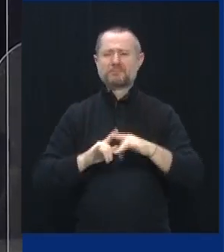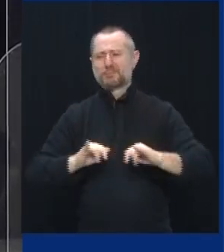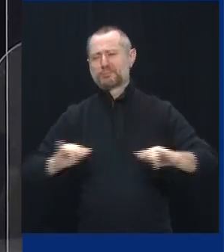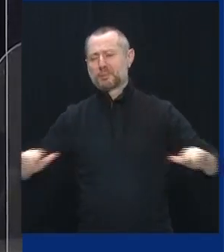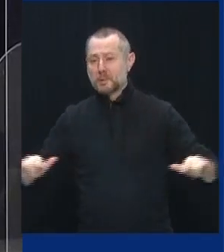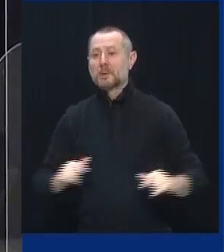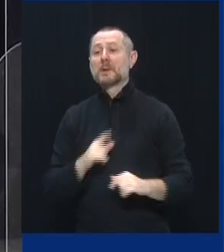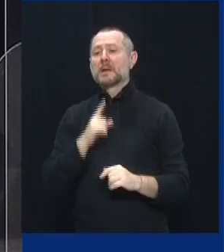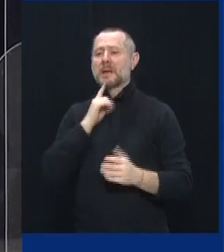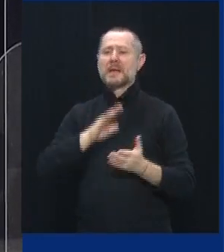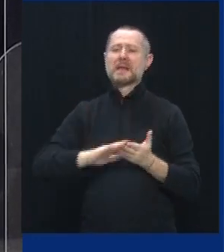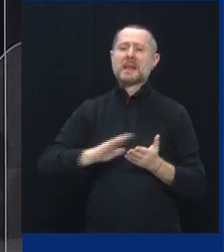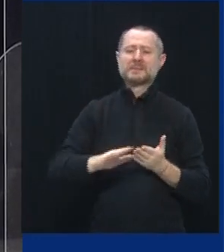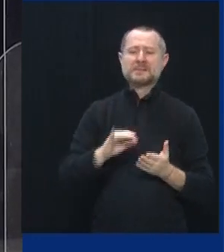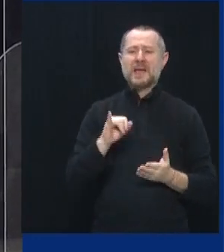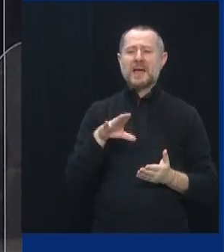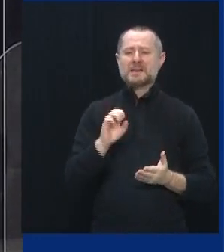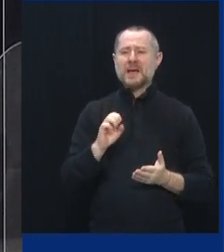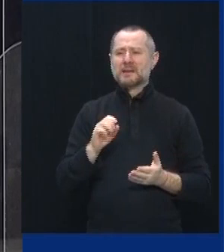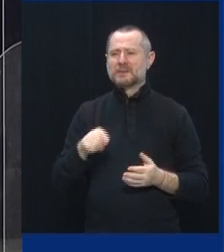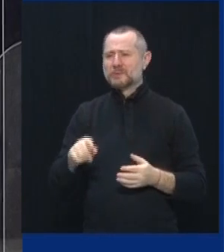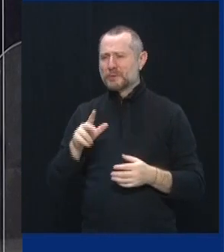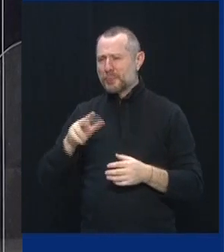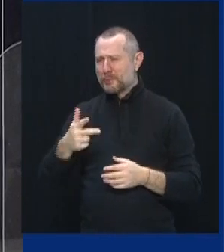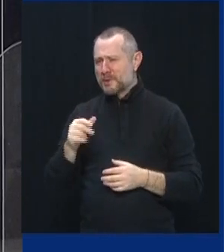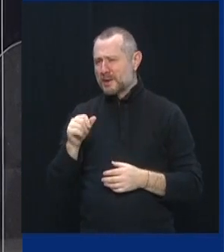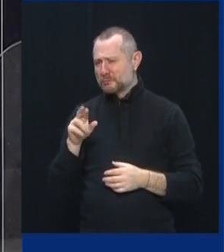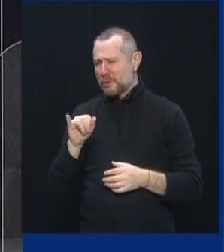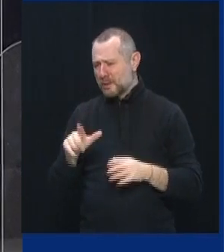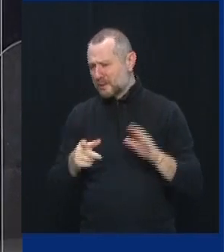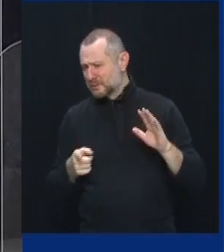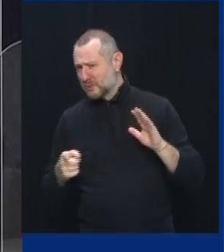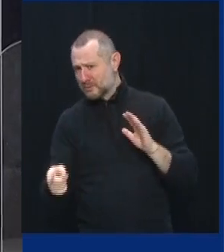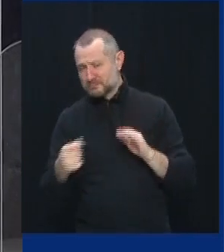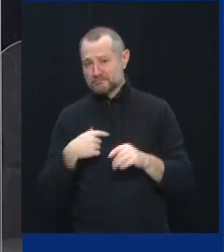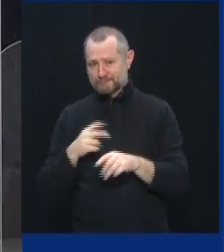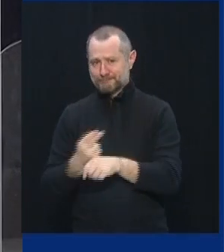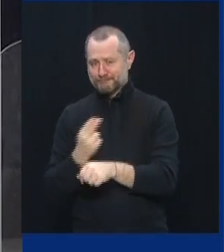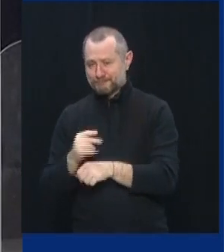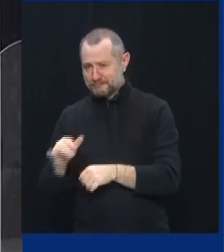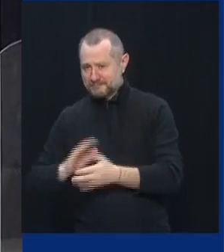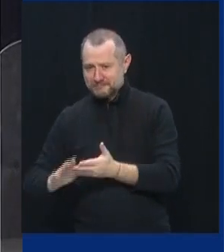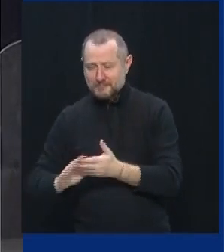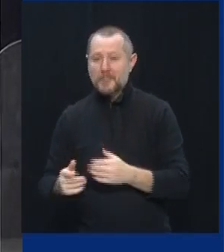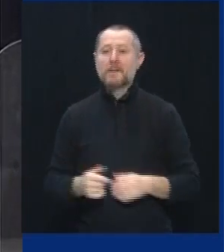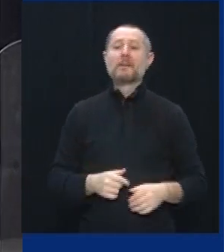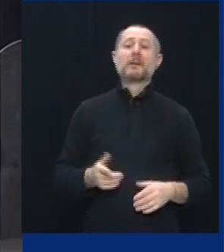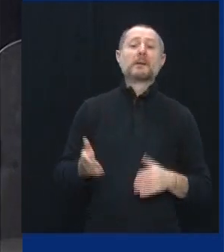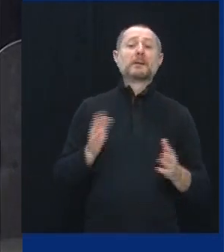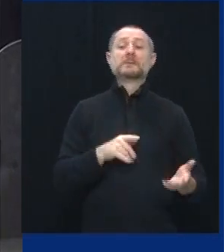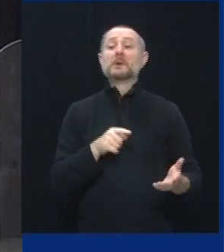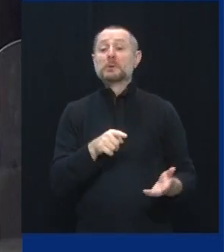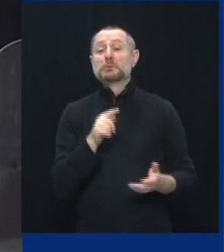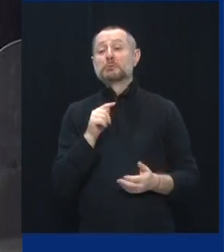SNOW-FIGHTING EQUIPMENT. WE OPERATED SWEEPER TRAINS WITH ICE SCRAPER SHOES TO ASSIST WITH